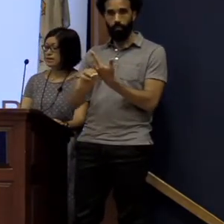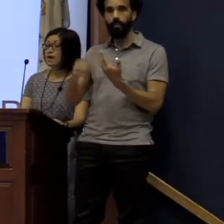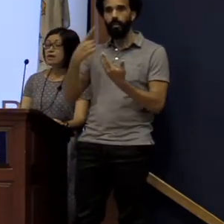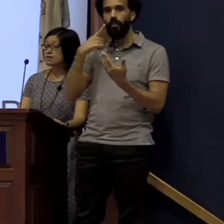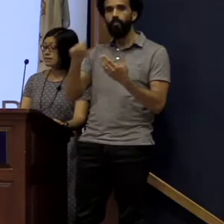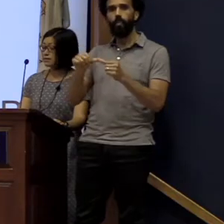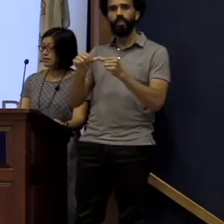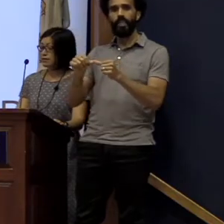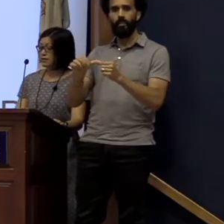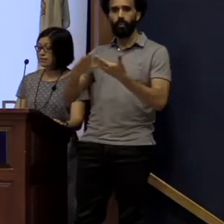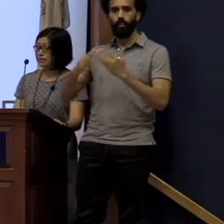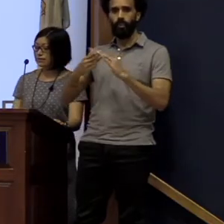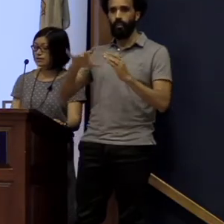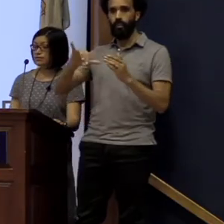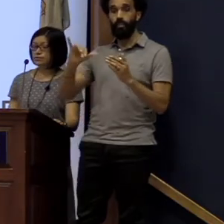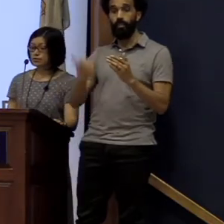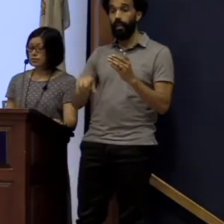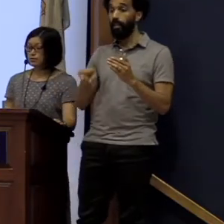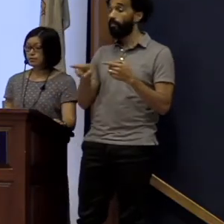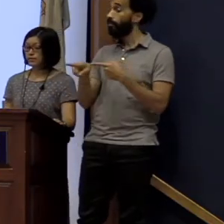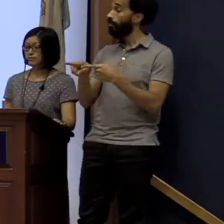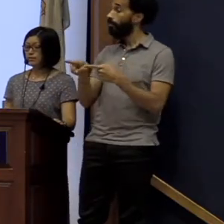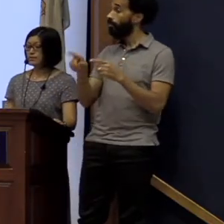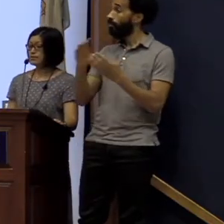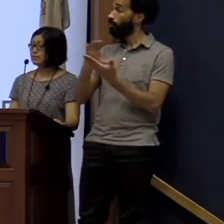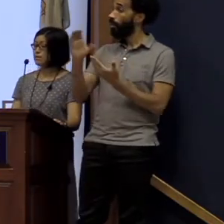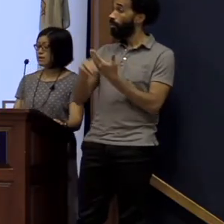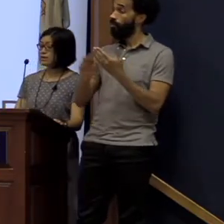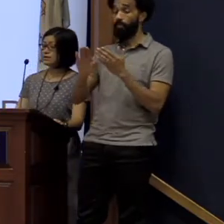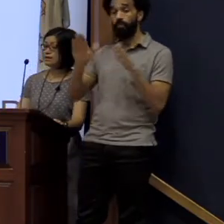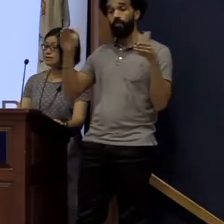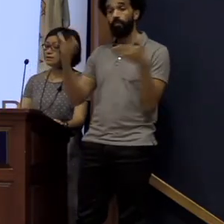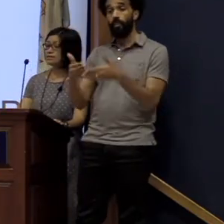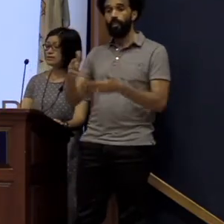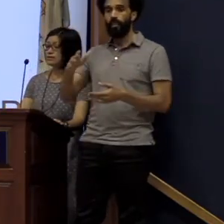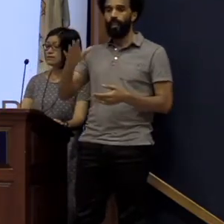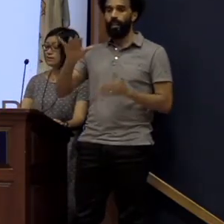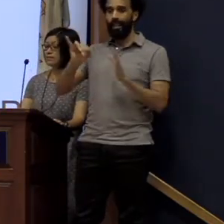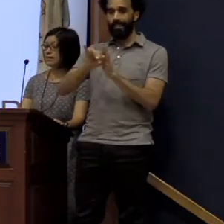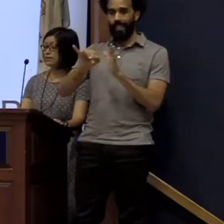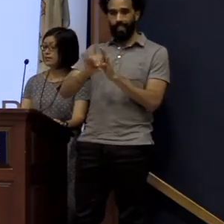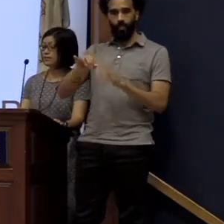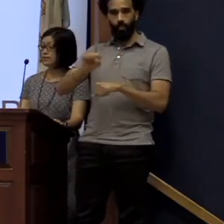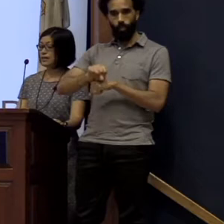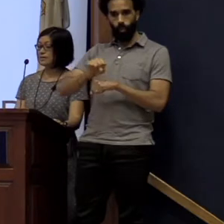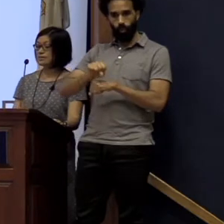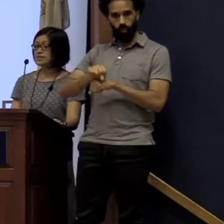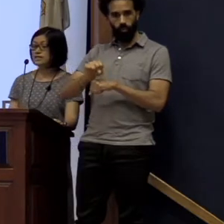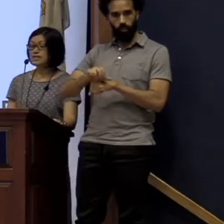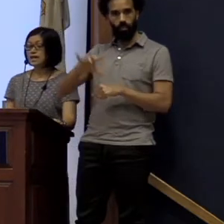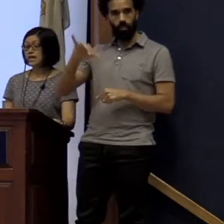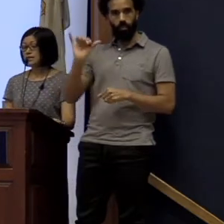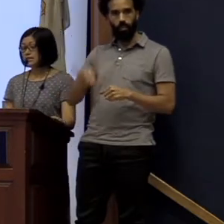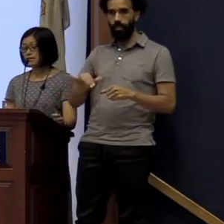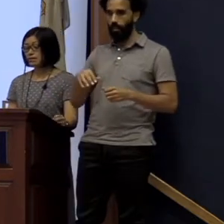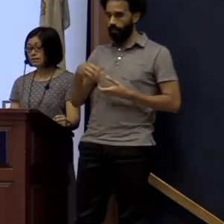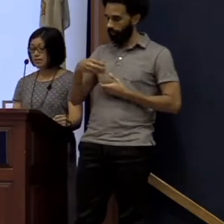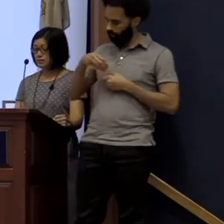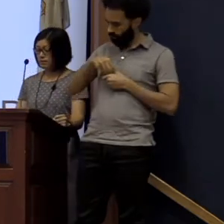This curriculum focuses on students productive identity work, in tandem with developing engineering design expertise and STEM content knowledge